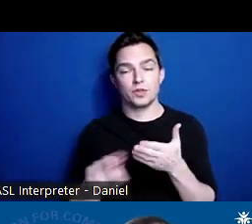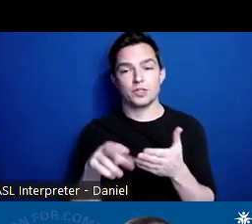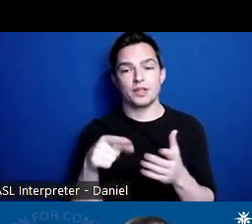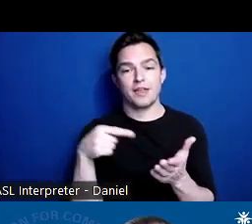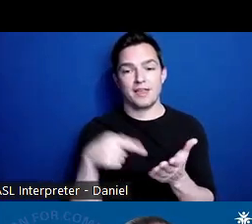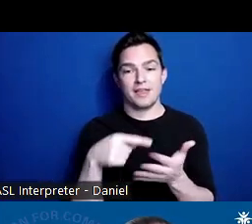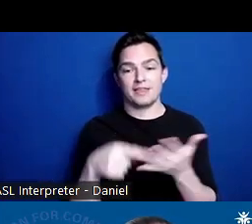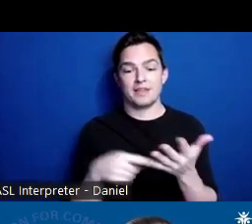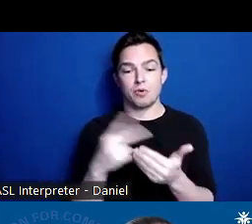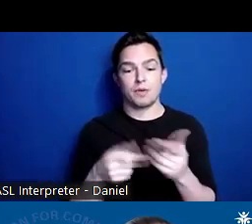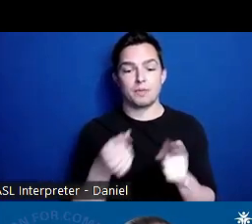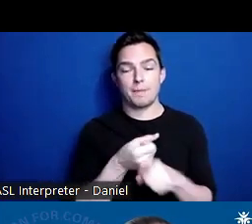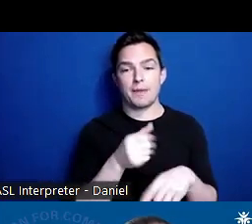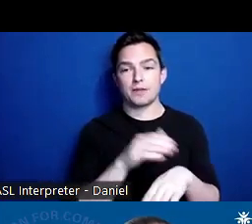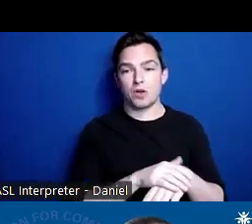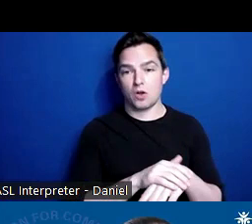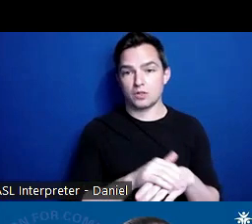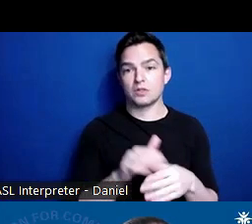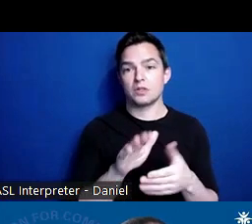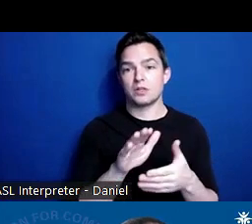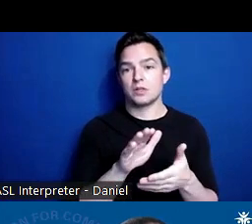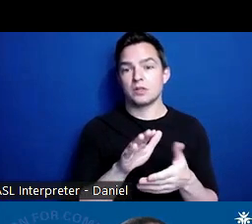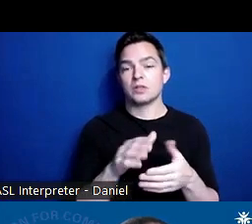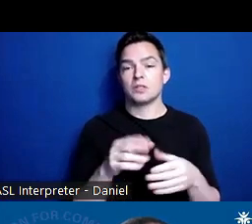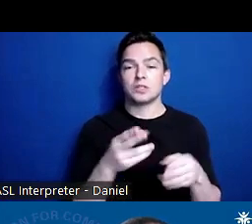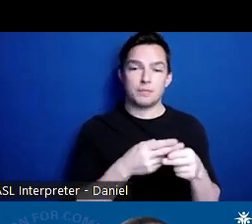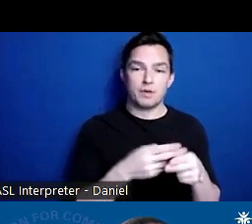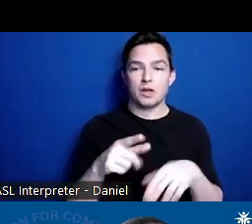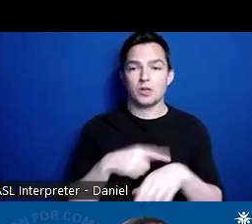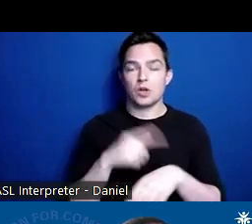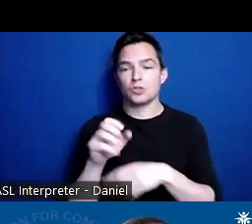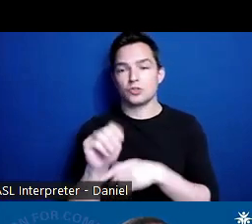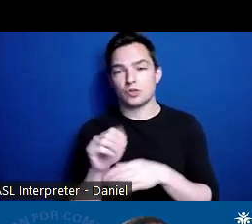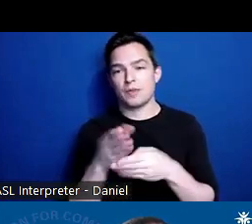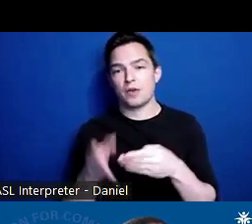programs have on post-secondary and long-term outcomes for youth and adults with disabilities.